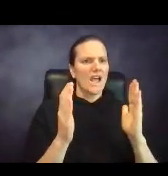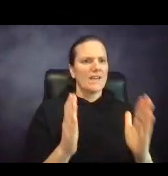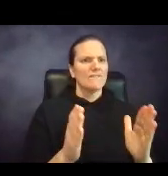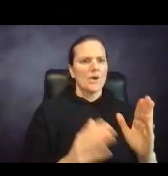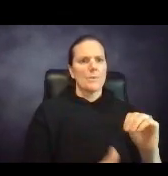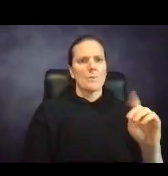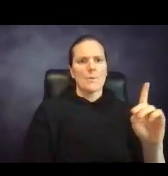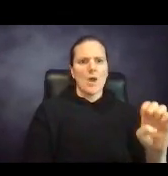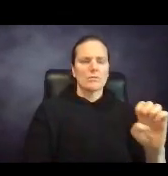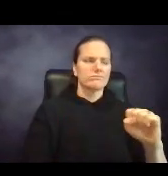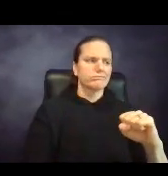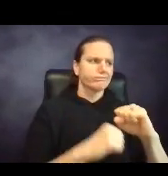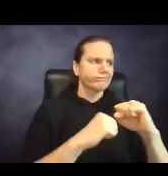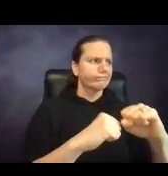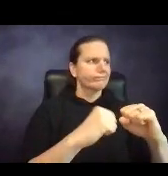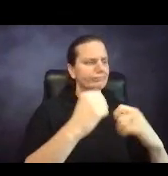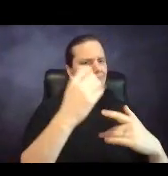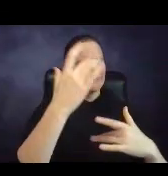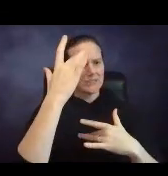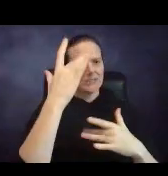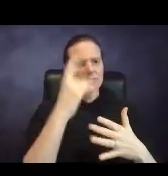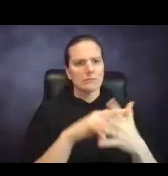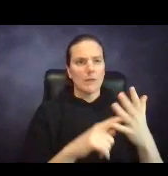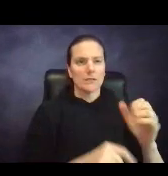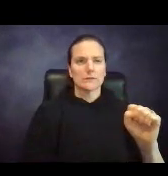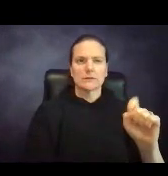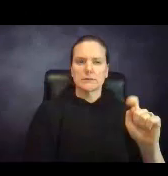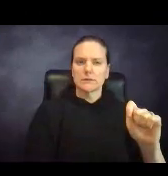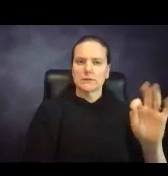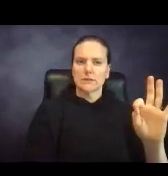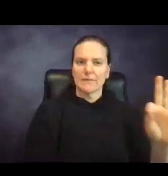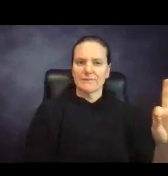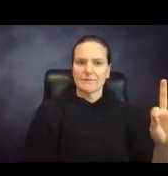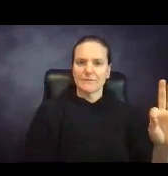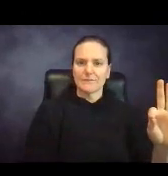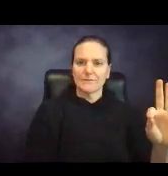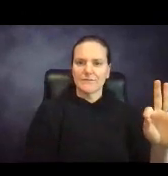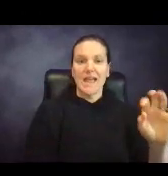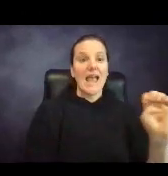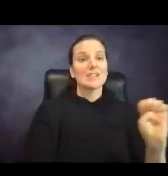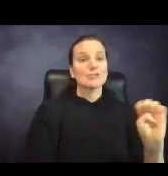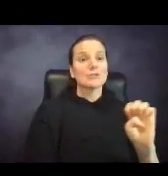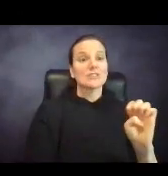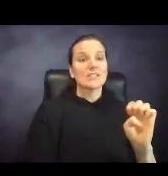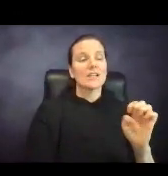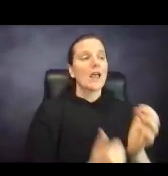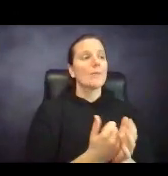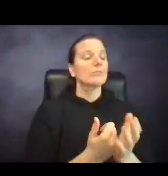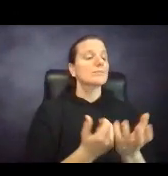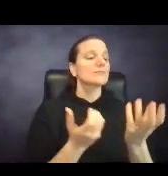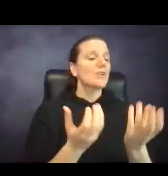and a protectiveness. But really like that this stiffness. So estrogen comes in and it soften things including your blood vessels.